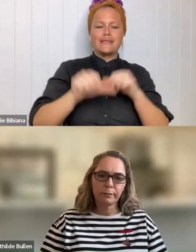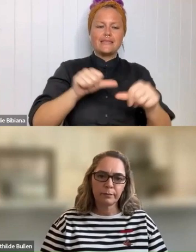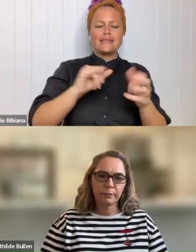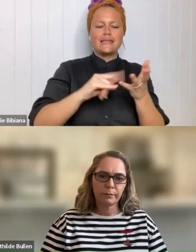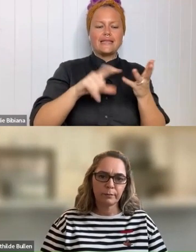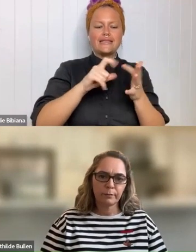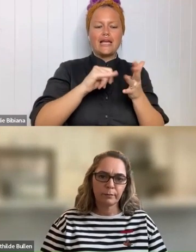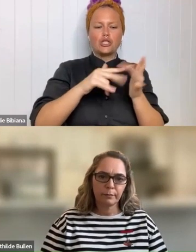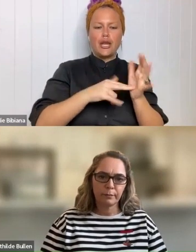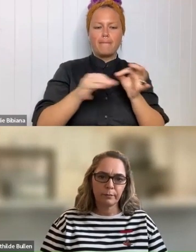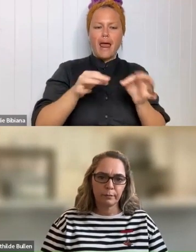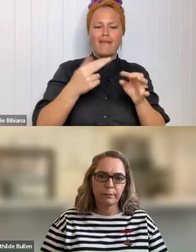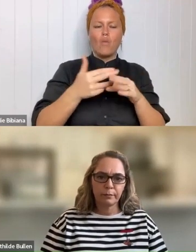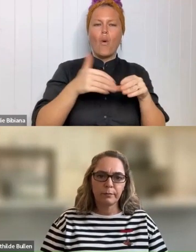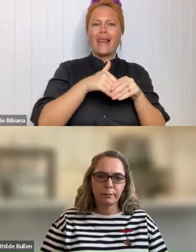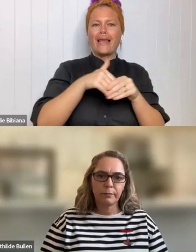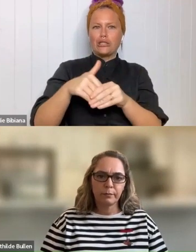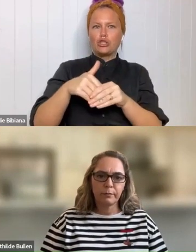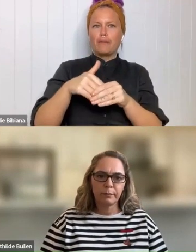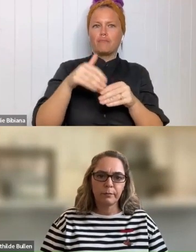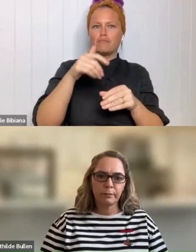for leadership roles. And we've already touched on that I think